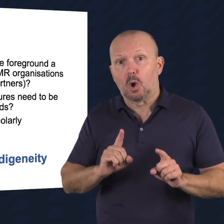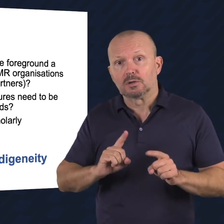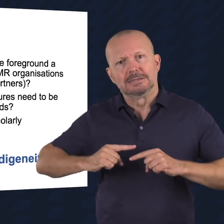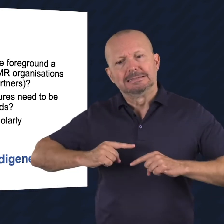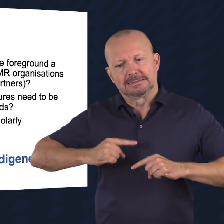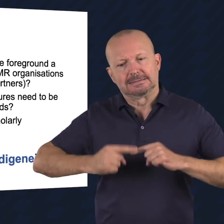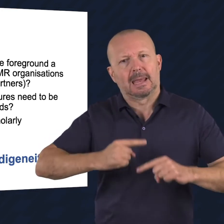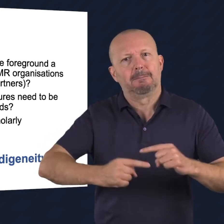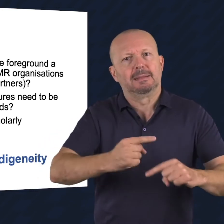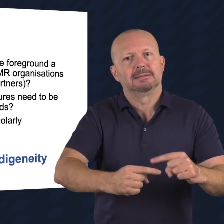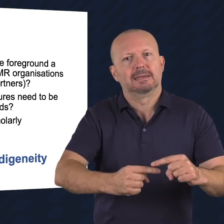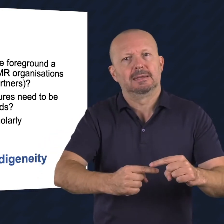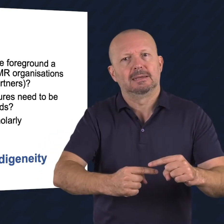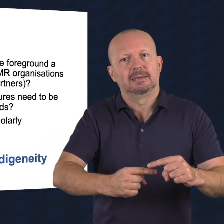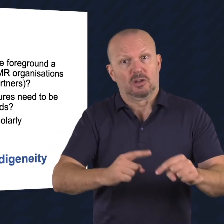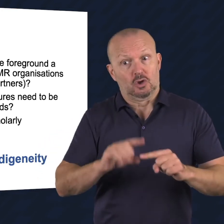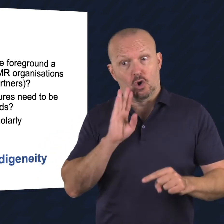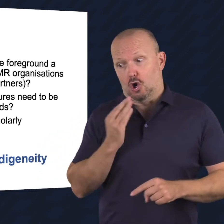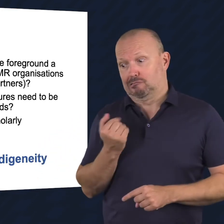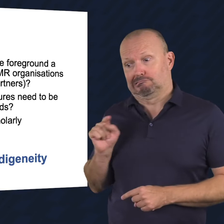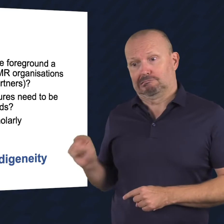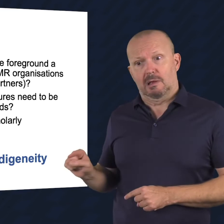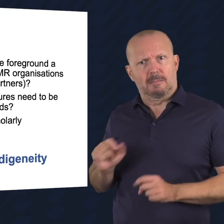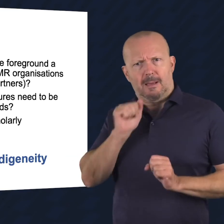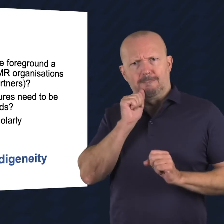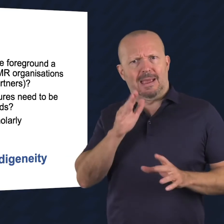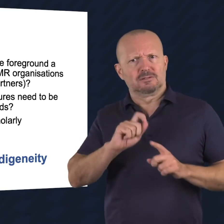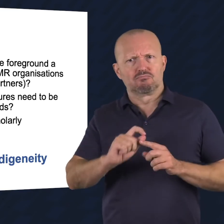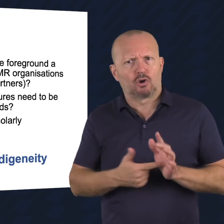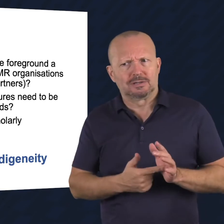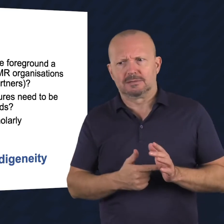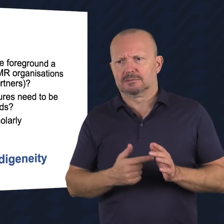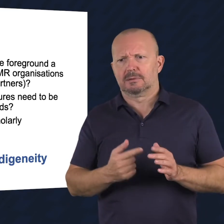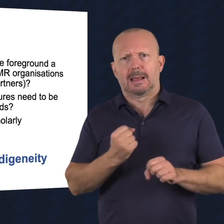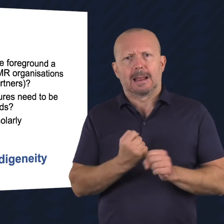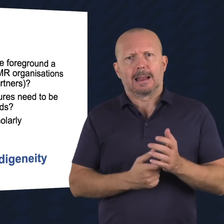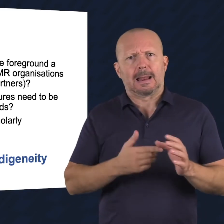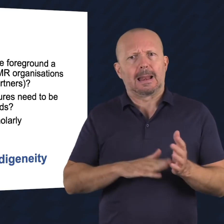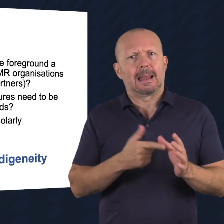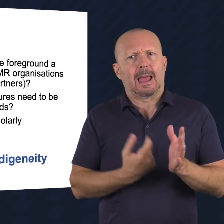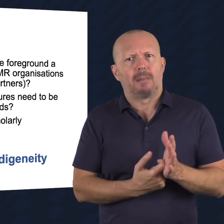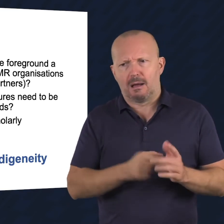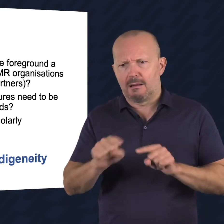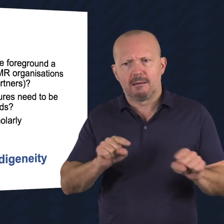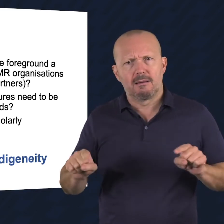'but the missing link was sustainability.' We've heard from Alexis about the amazing projects happening in the GLAMR space,